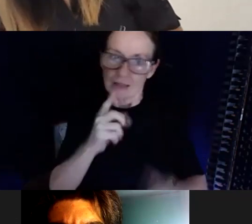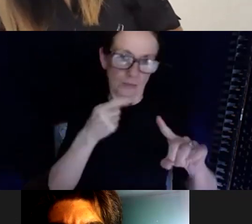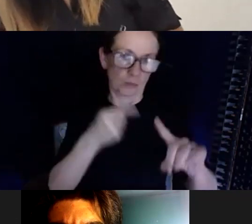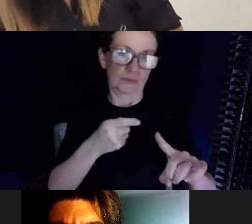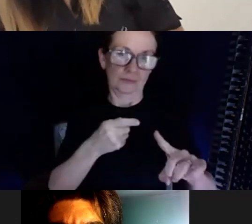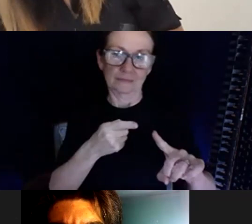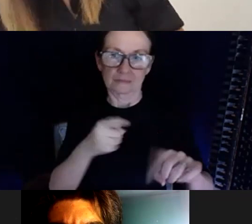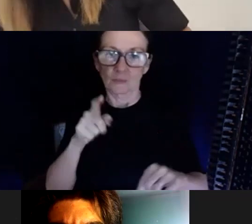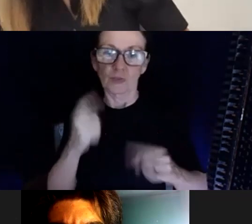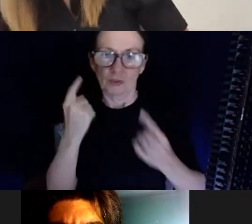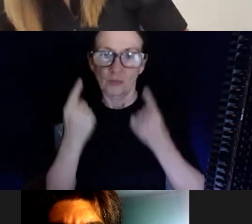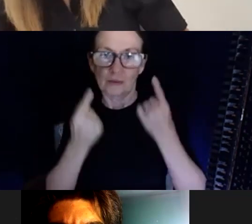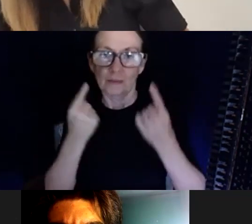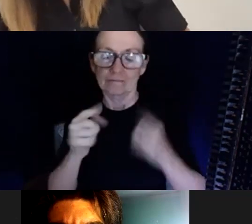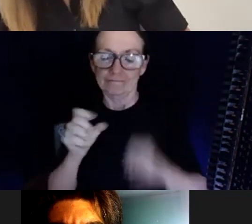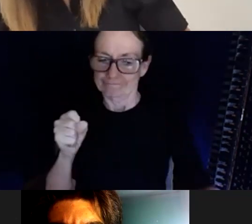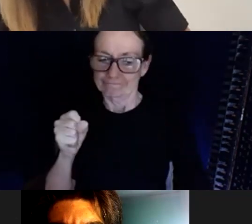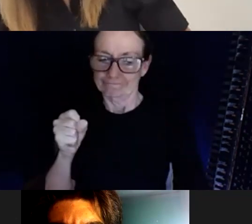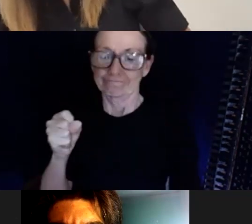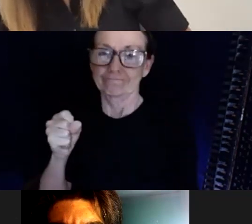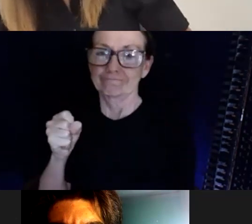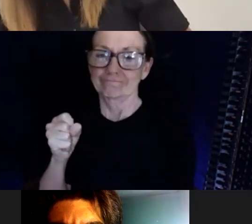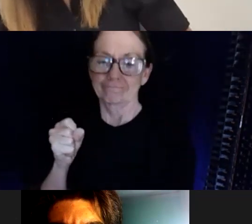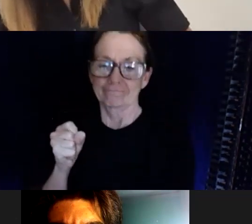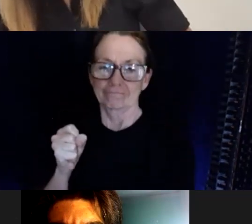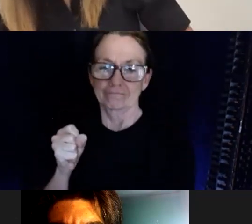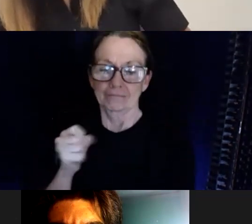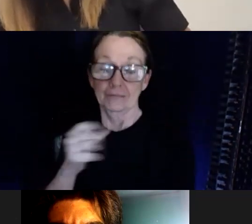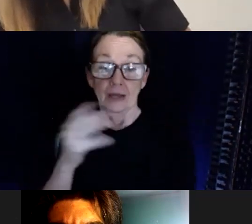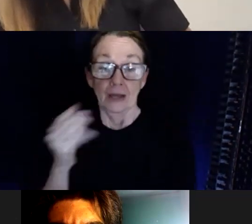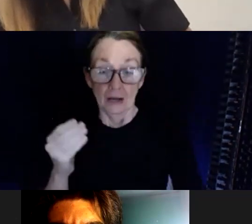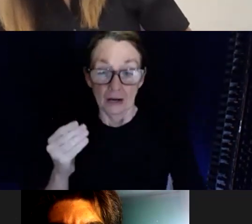JUST SENT A SCREEN IN BEFORE THE NEXT MEETING.